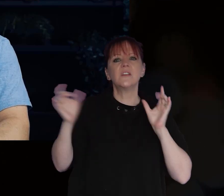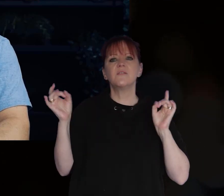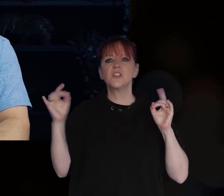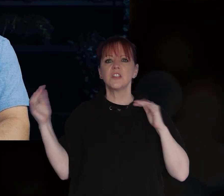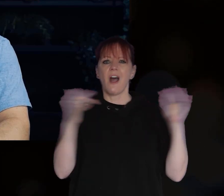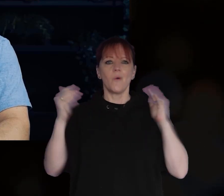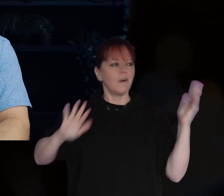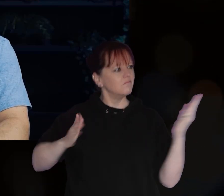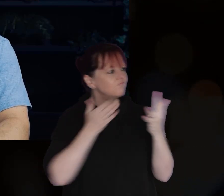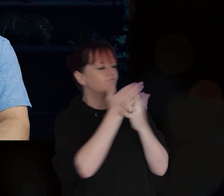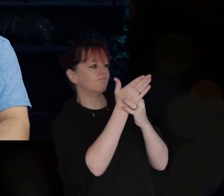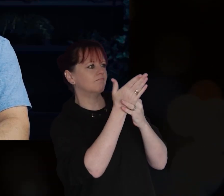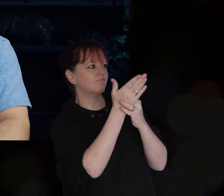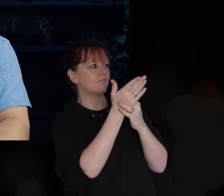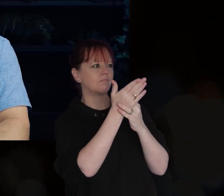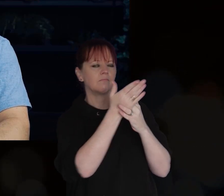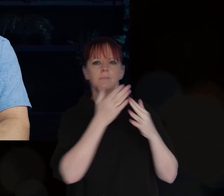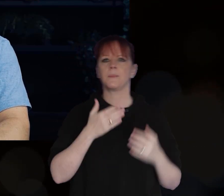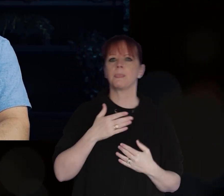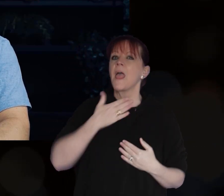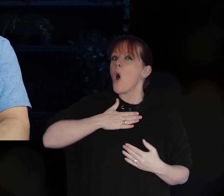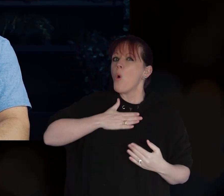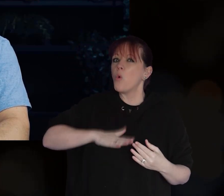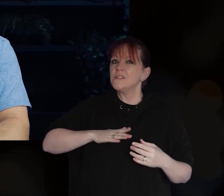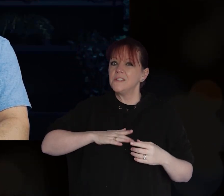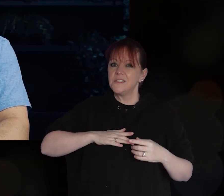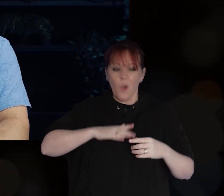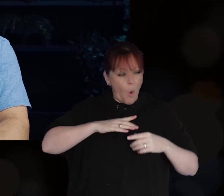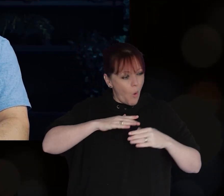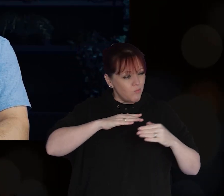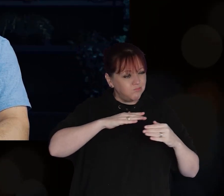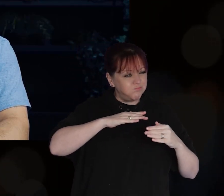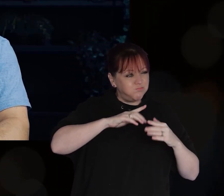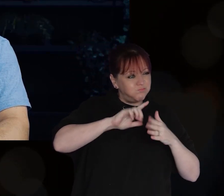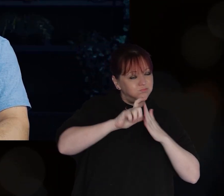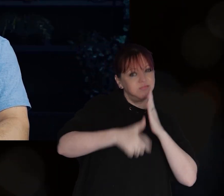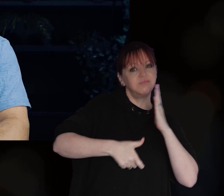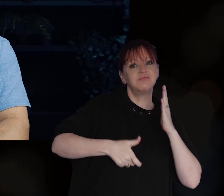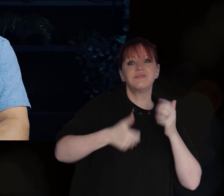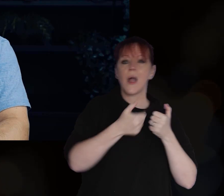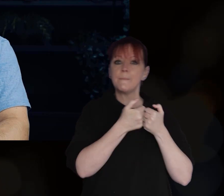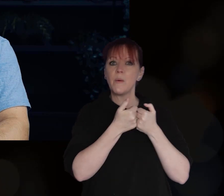Our goal was to ensure that many different types of players could experience Kay and Nix's galactic adventure.